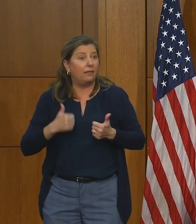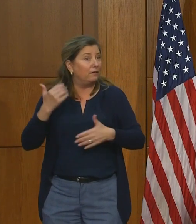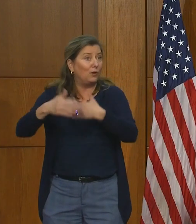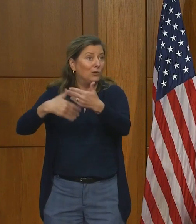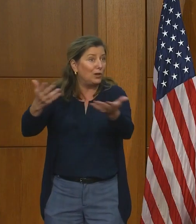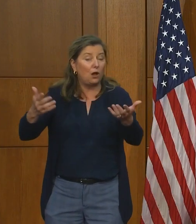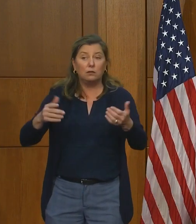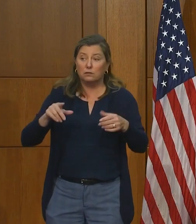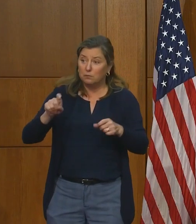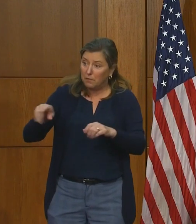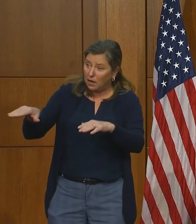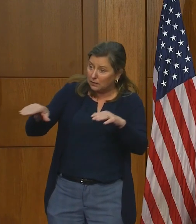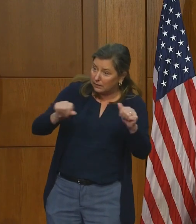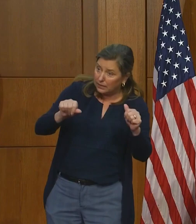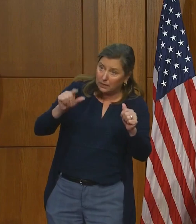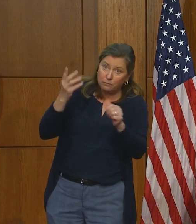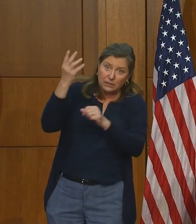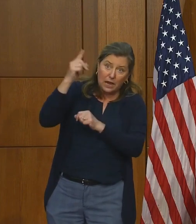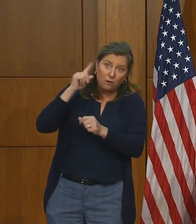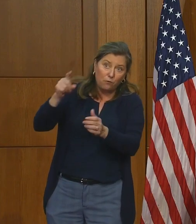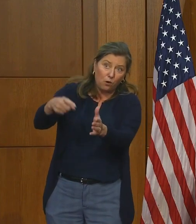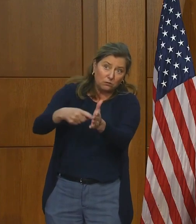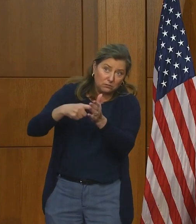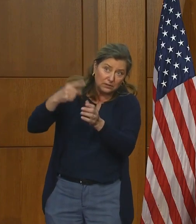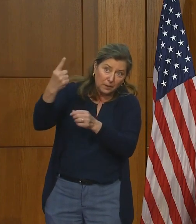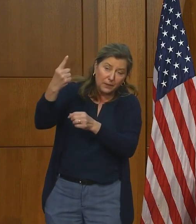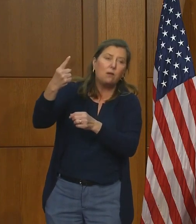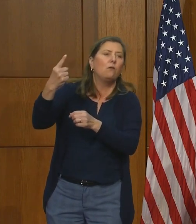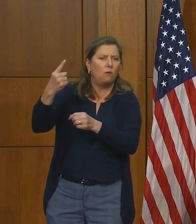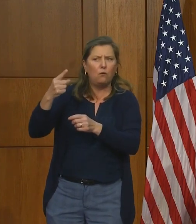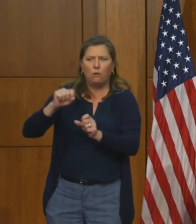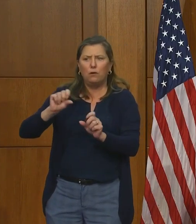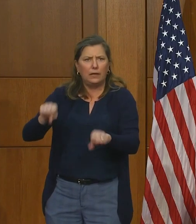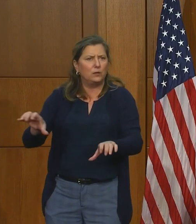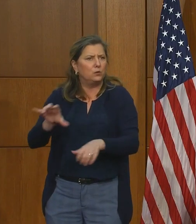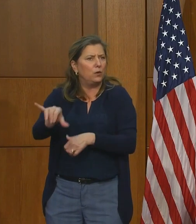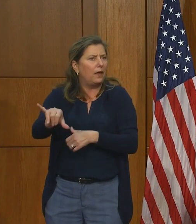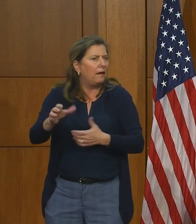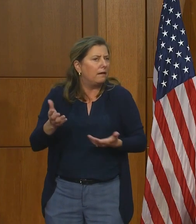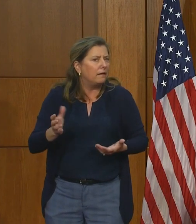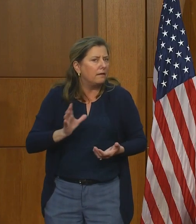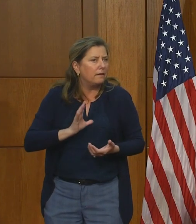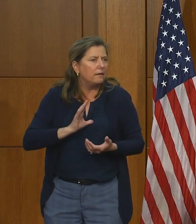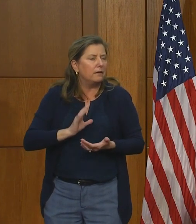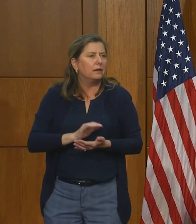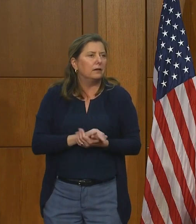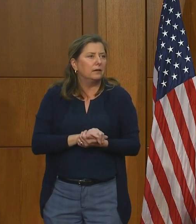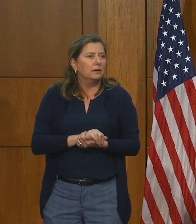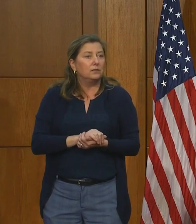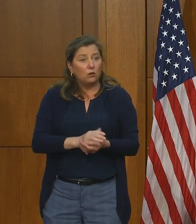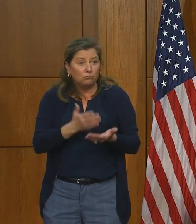FROM THAT- YOU KNOW LIFE WILL